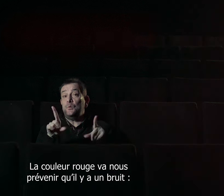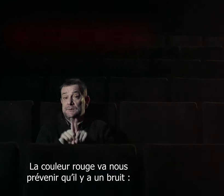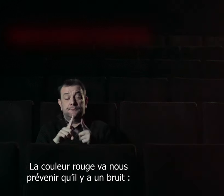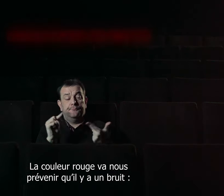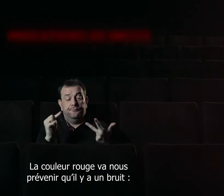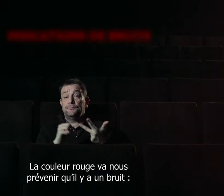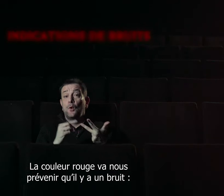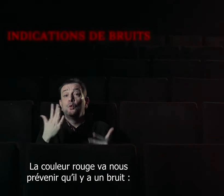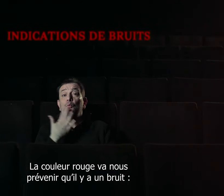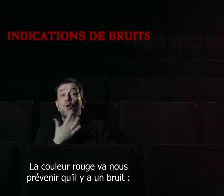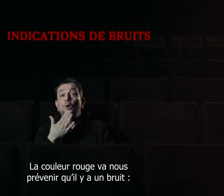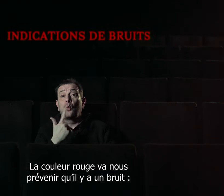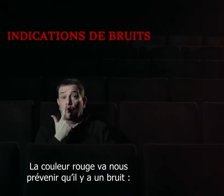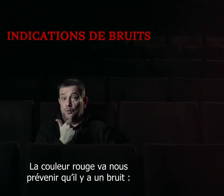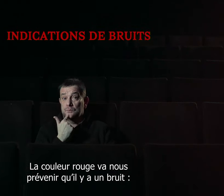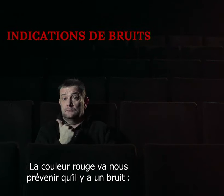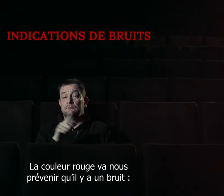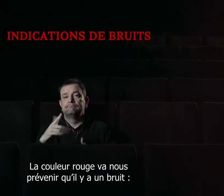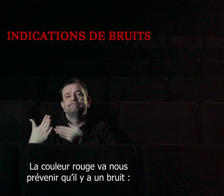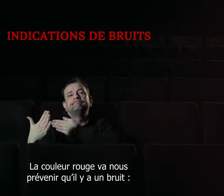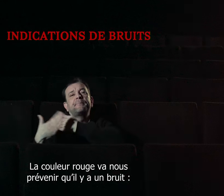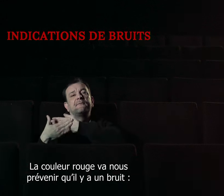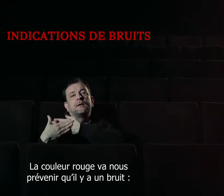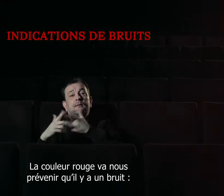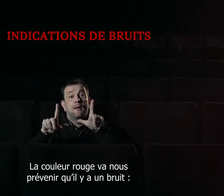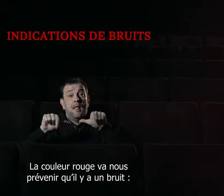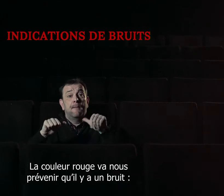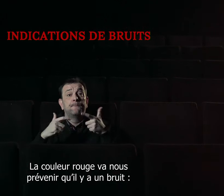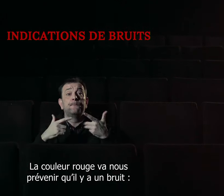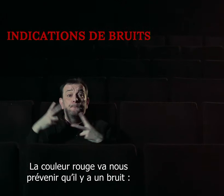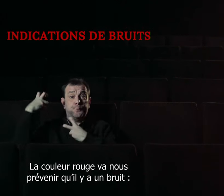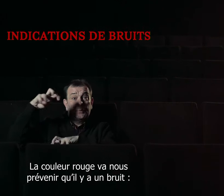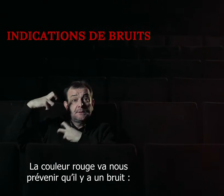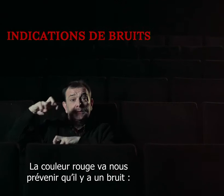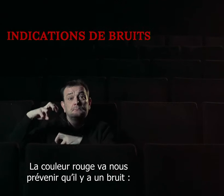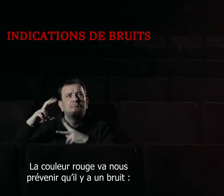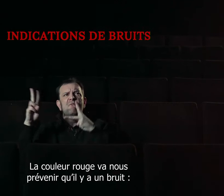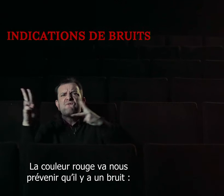The color red will alert us that there is a noise: